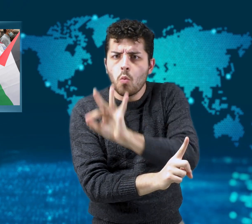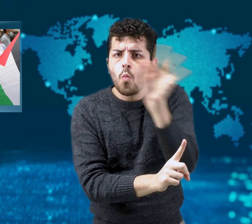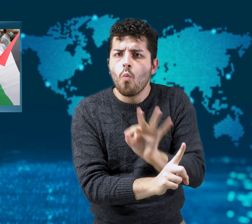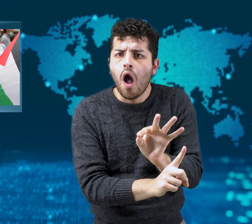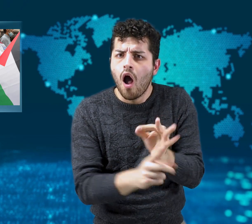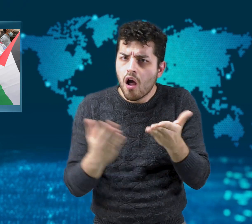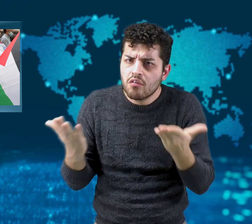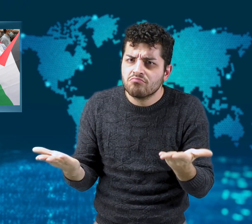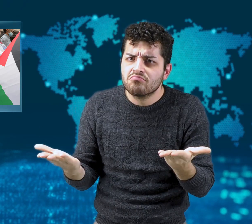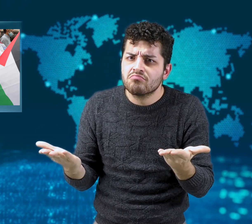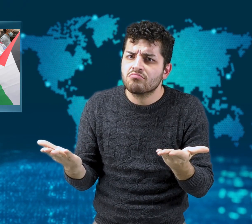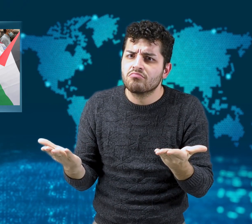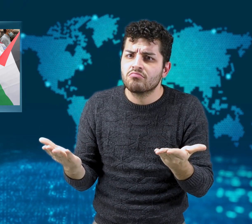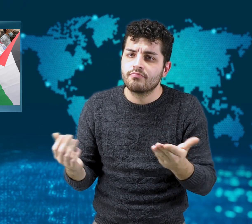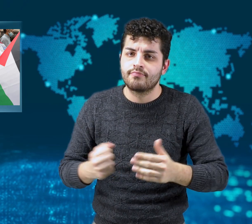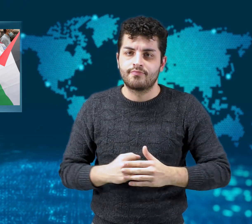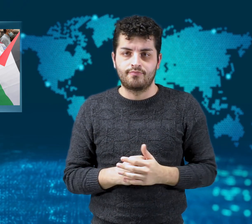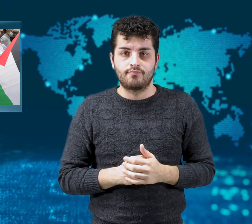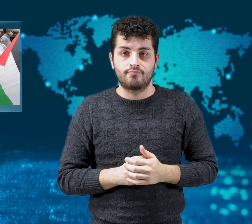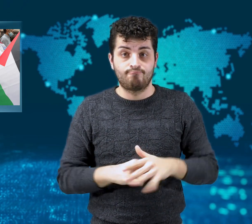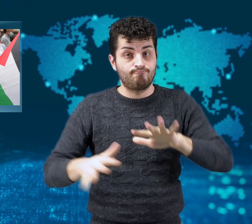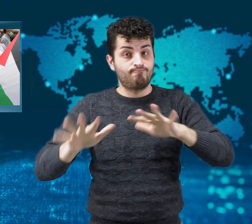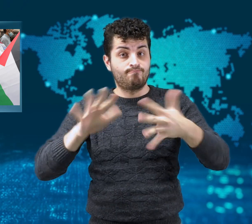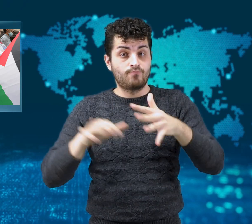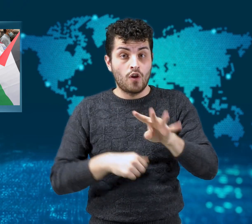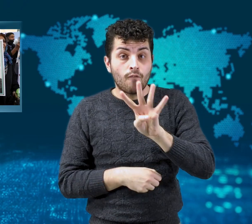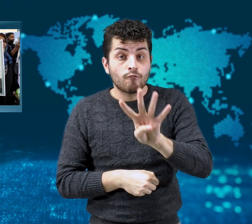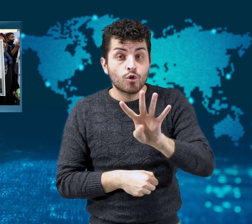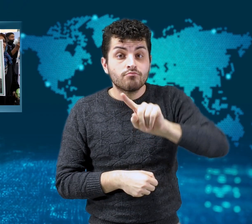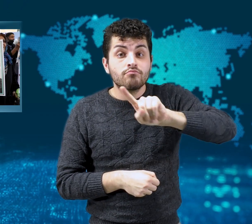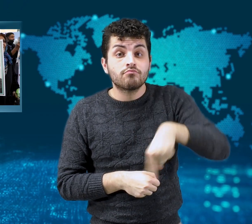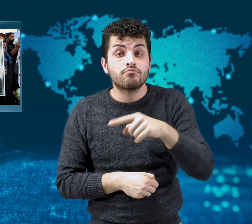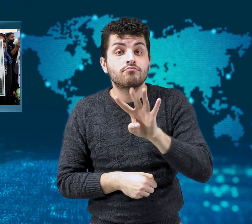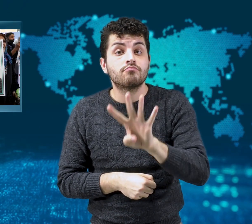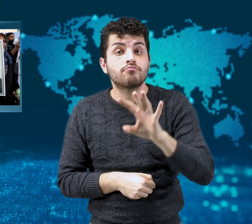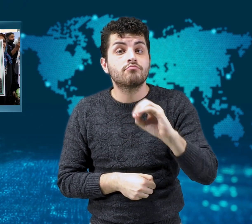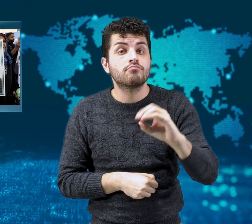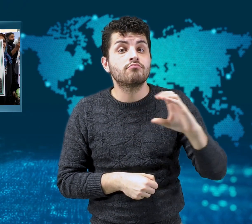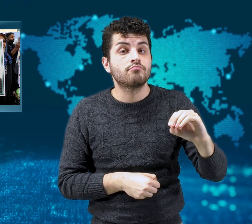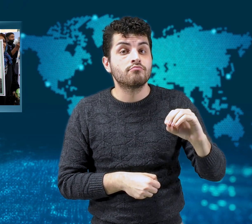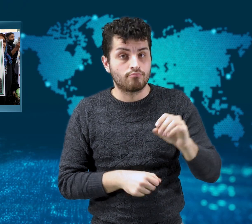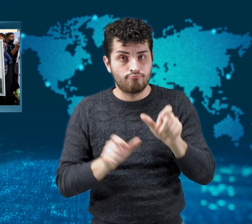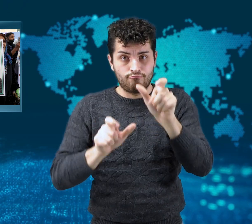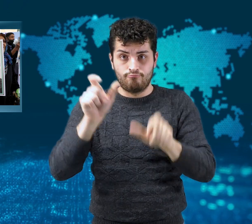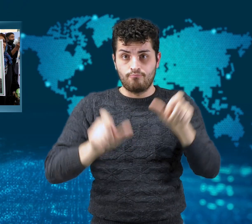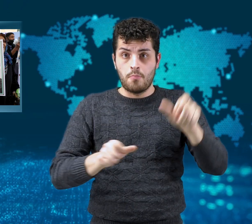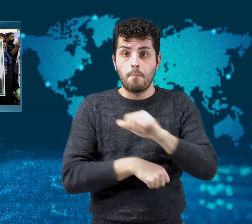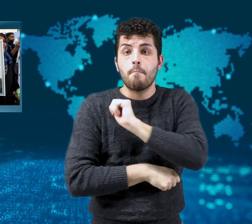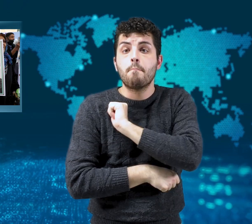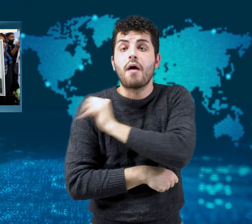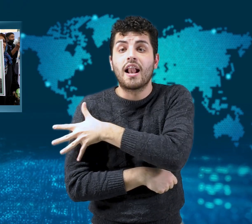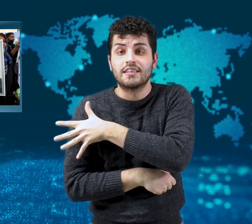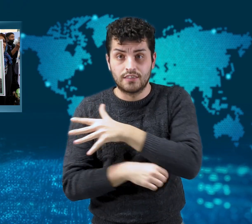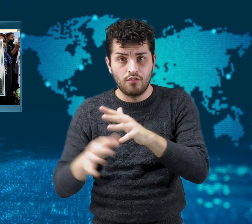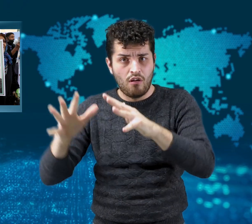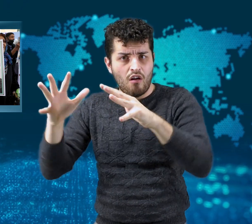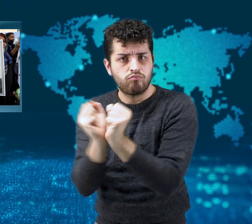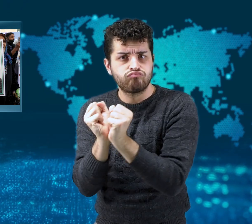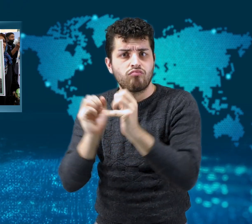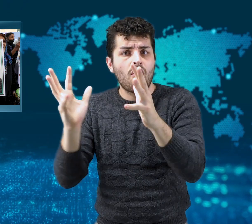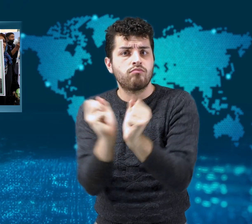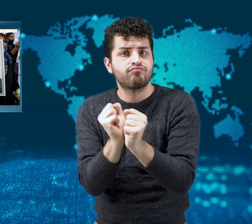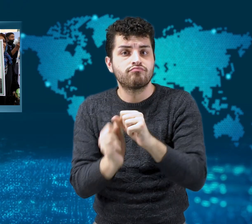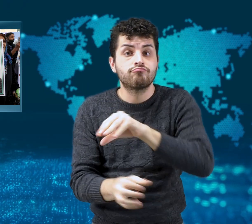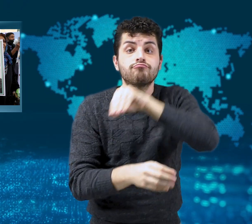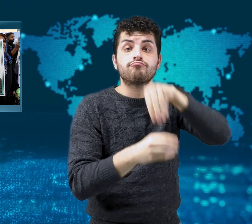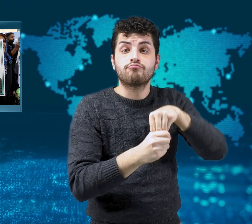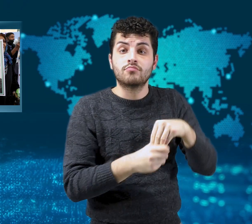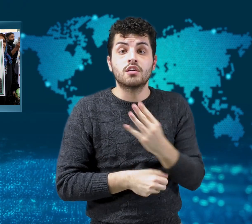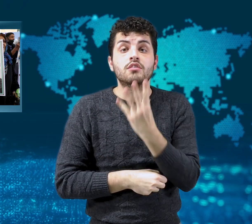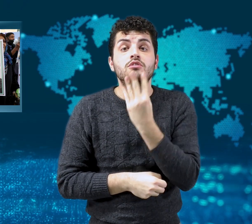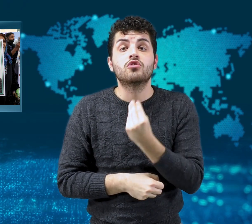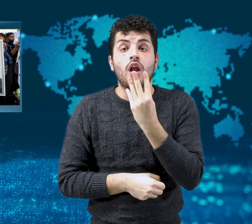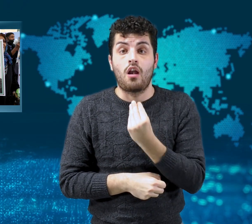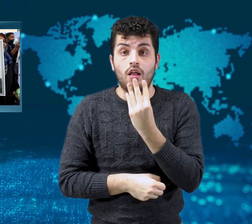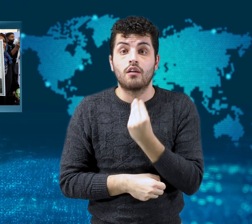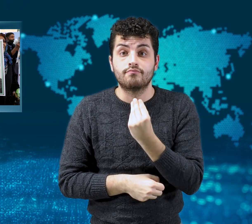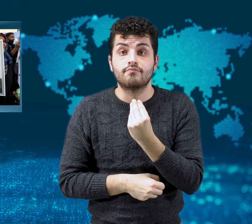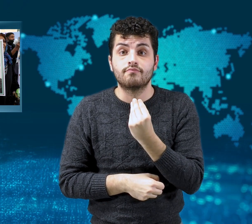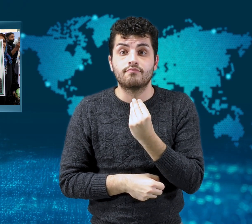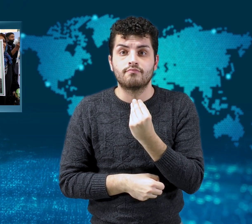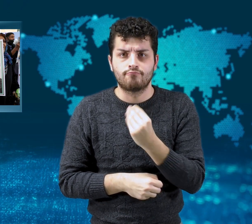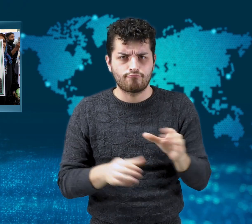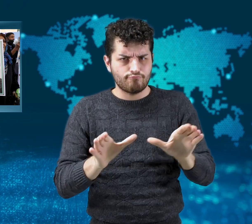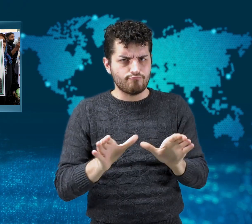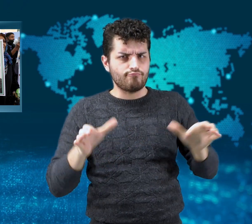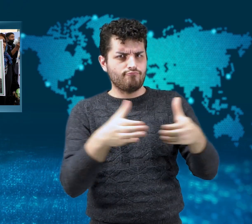Around 4,400 Palestinians are in Israeli custody as political prisoners.